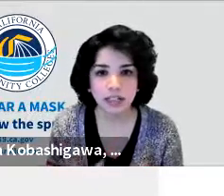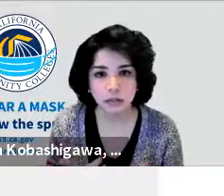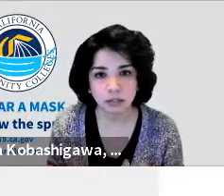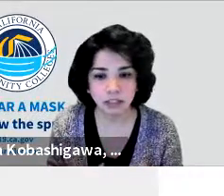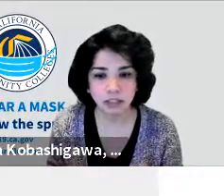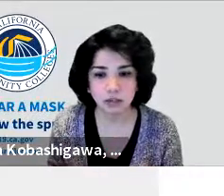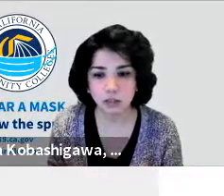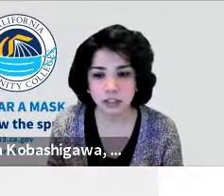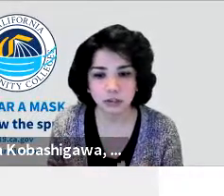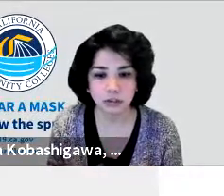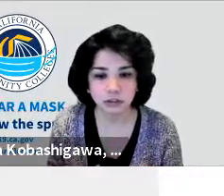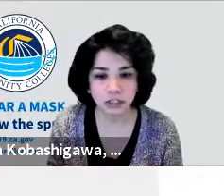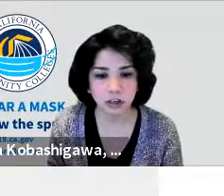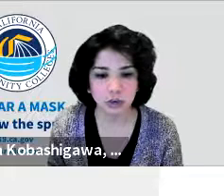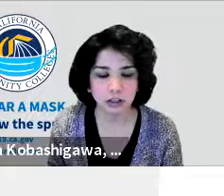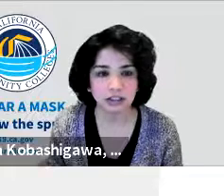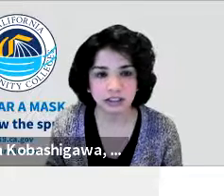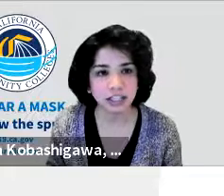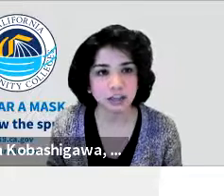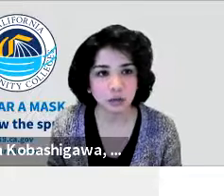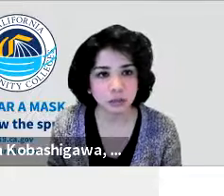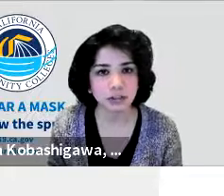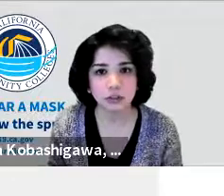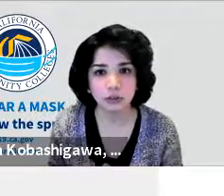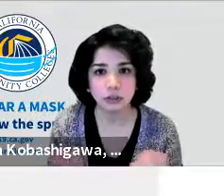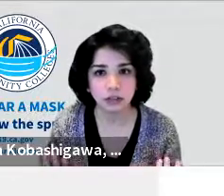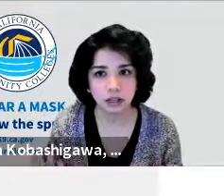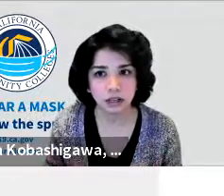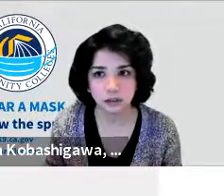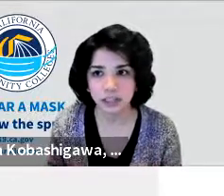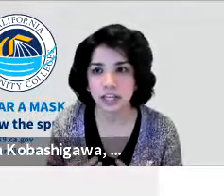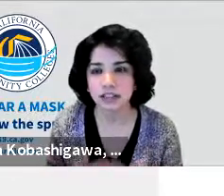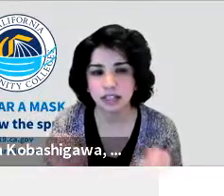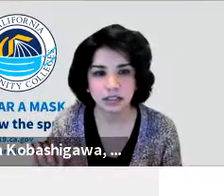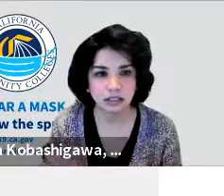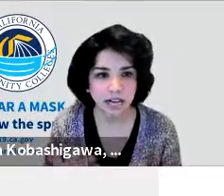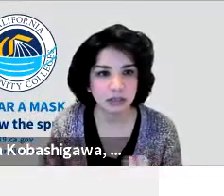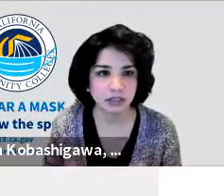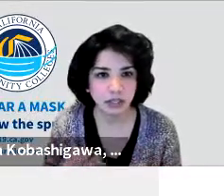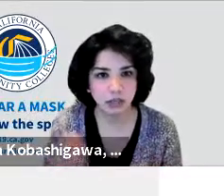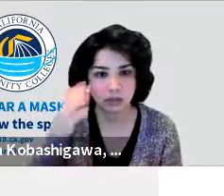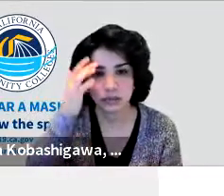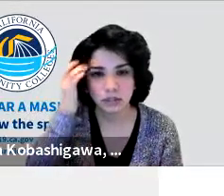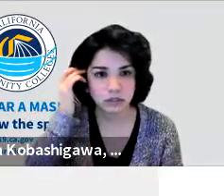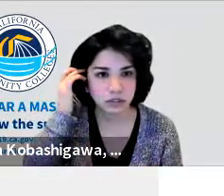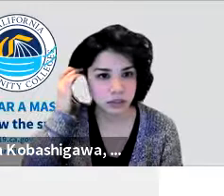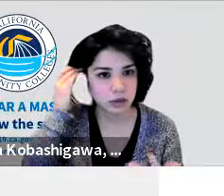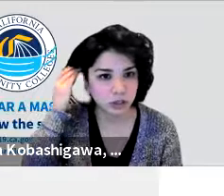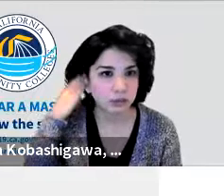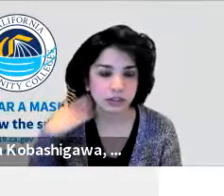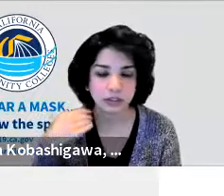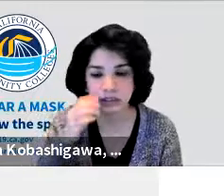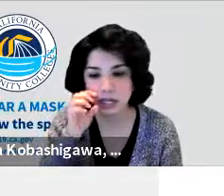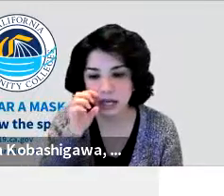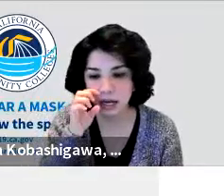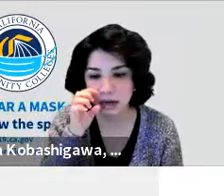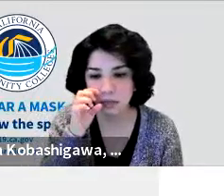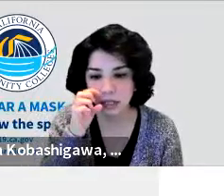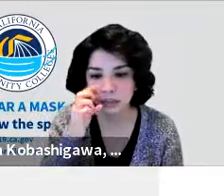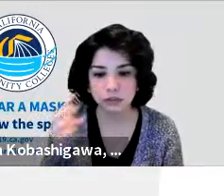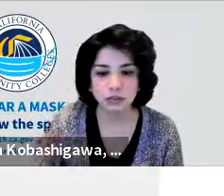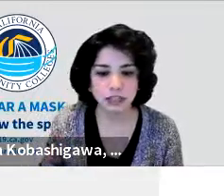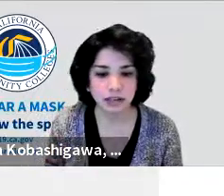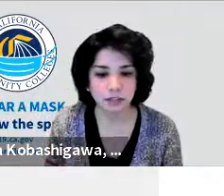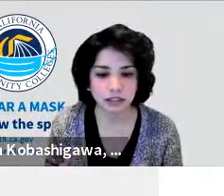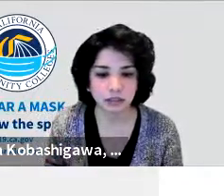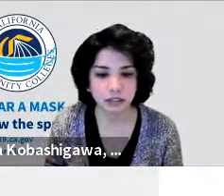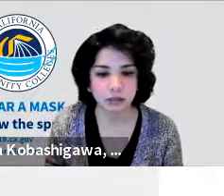flexibility when you were using a VR, it does take a lot of work to create and adapt these VR materials. But you do get that flexibility